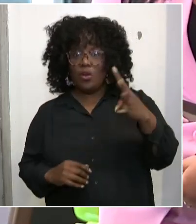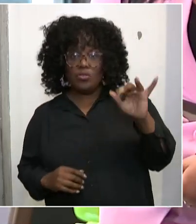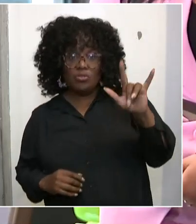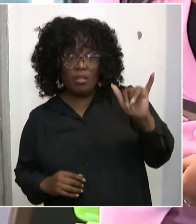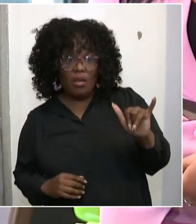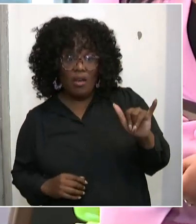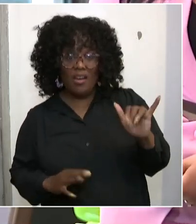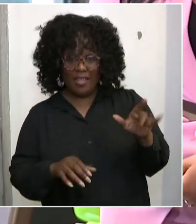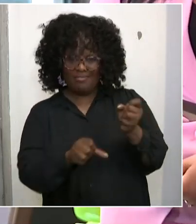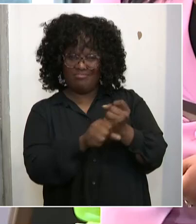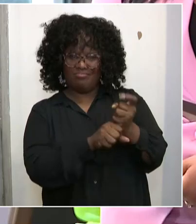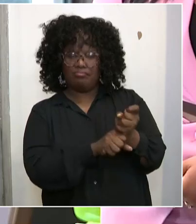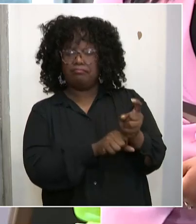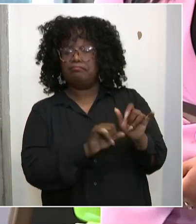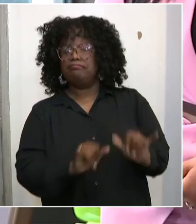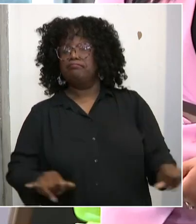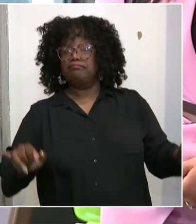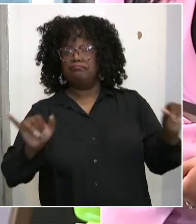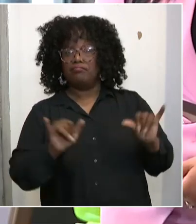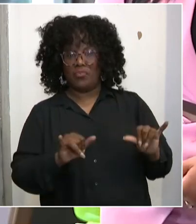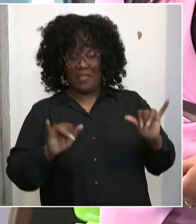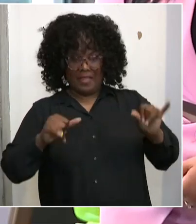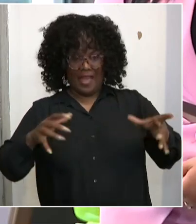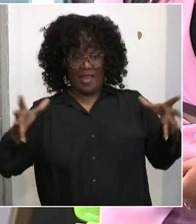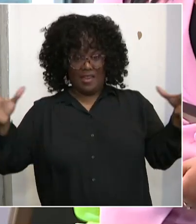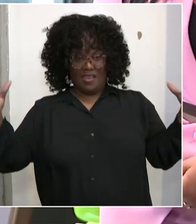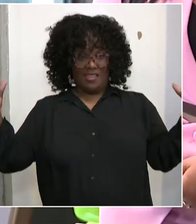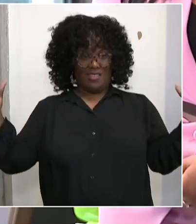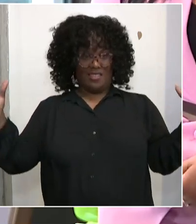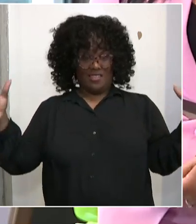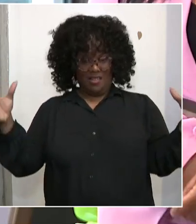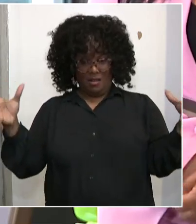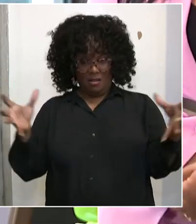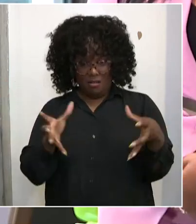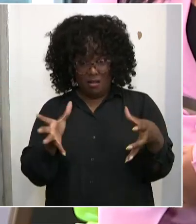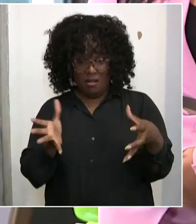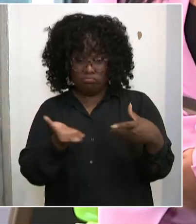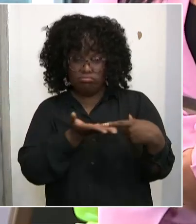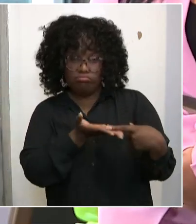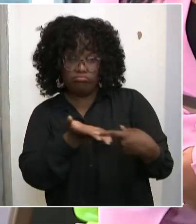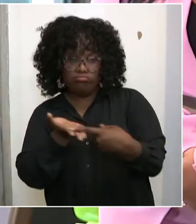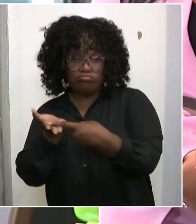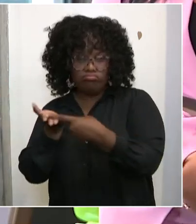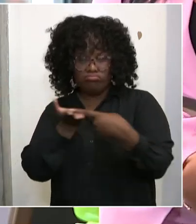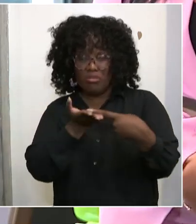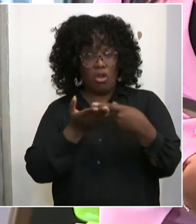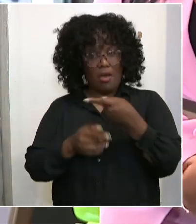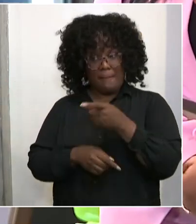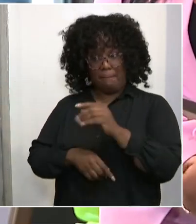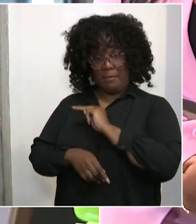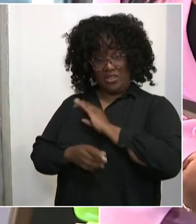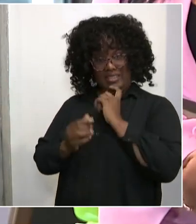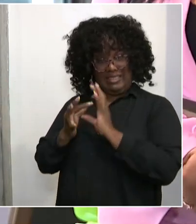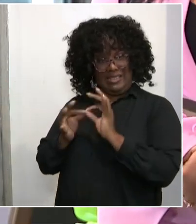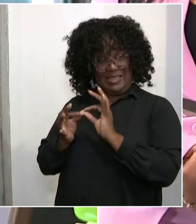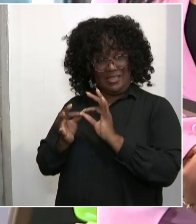that's what we do in the district and so that planning process what the mayor said is you will hear more we every year if you recall when we have NSSEs,